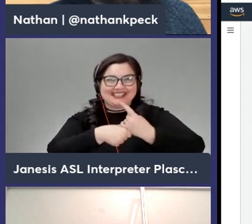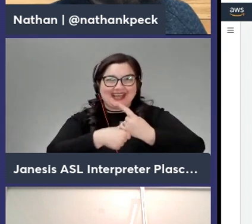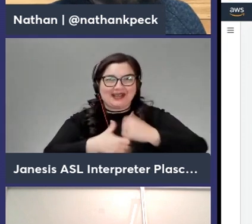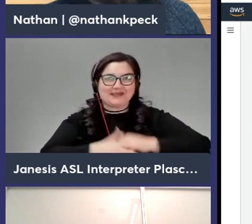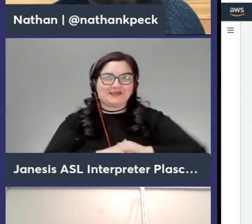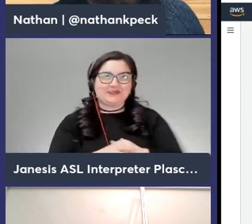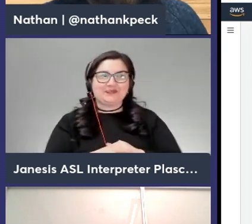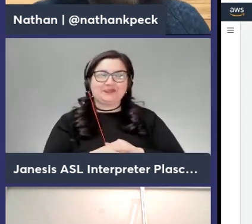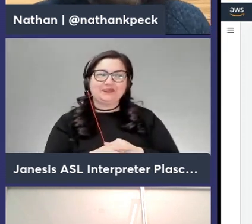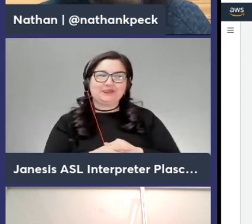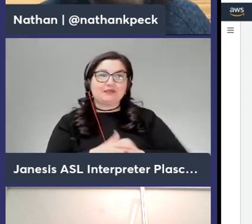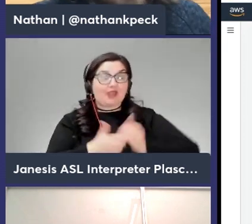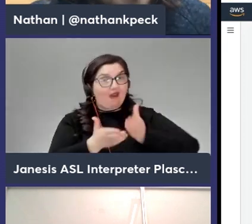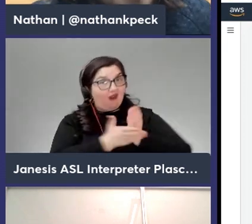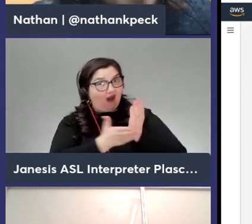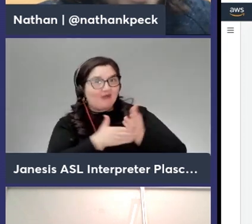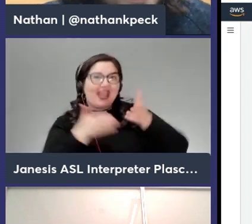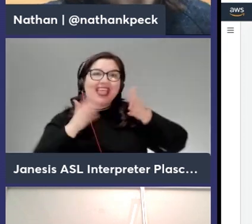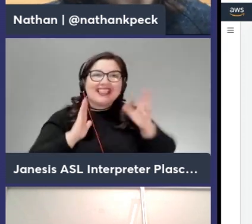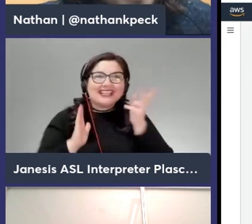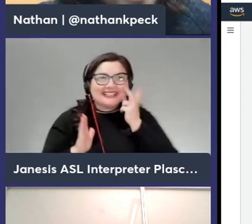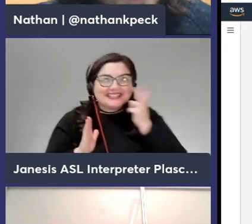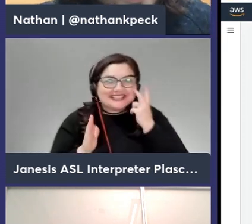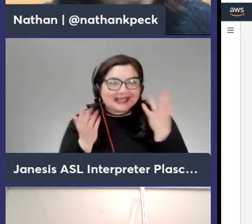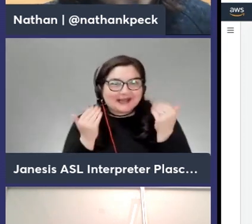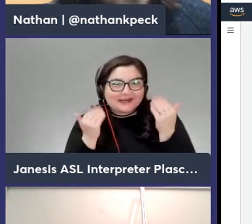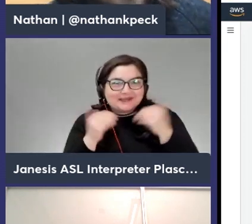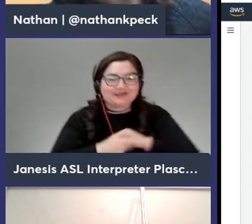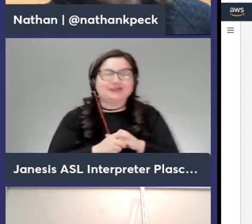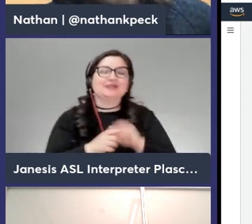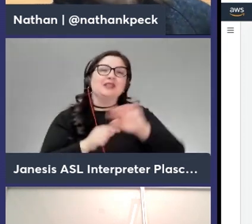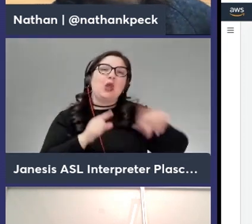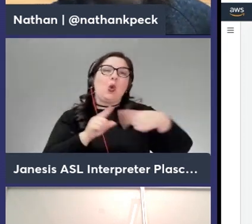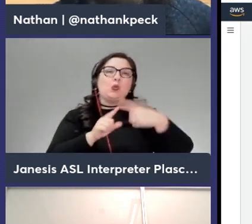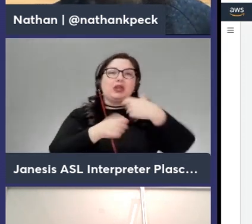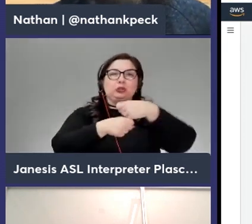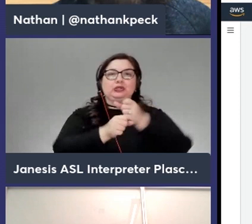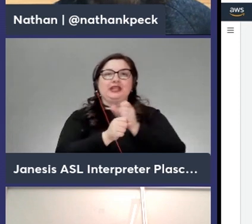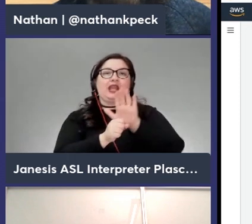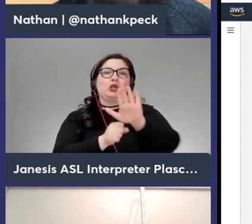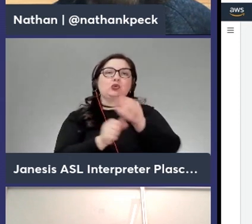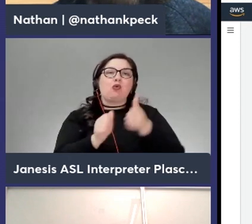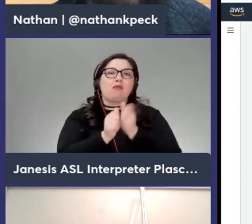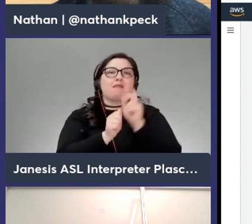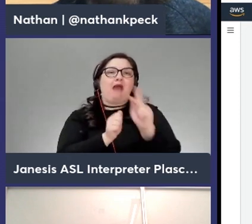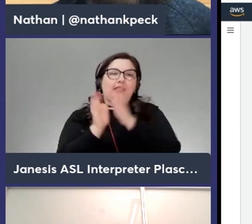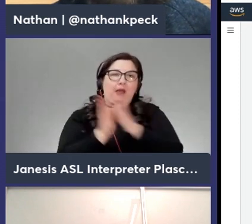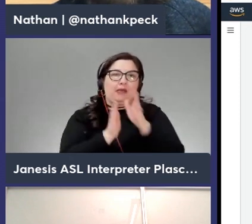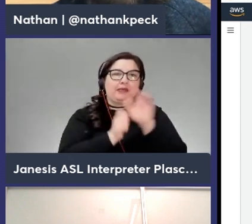All right, let's see. So while creating a backup plan, you can select which backup vault you want